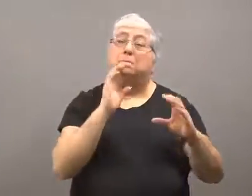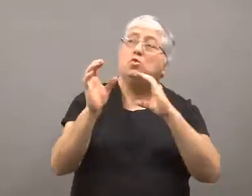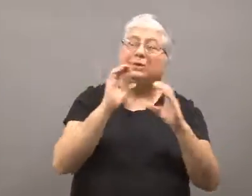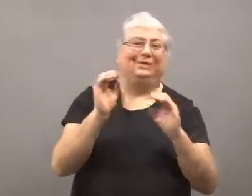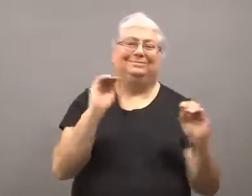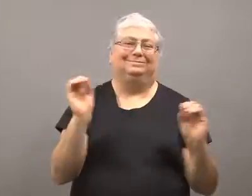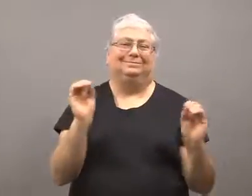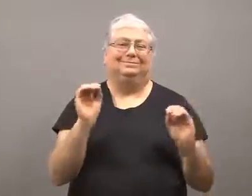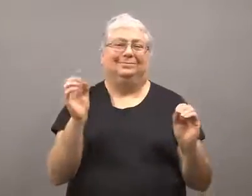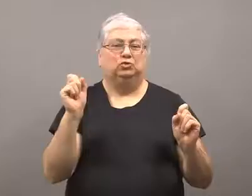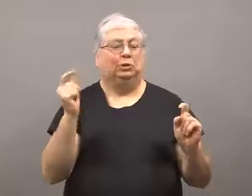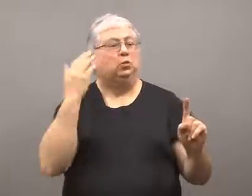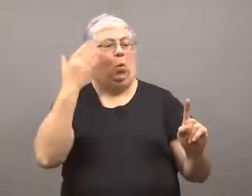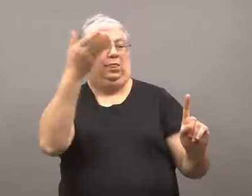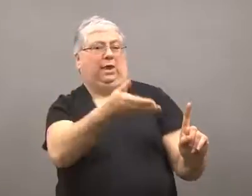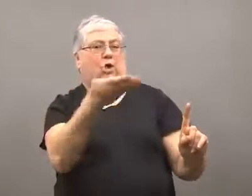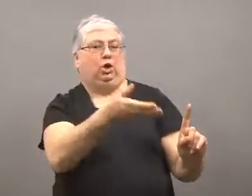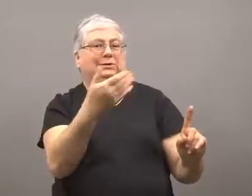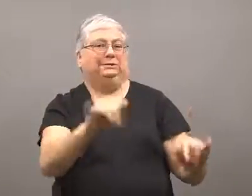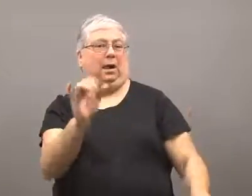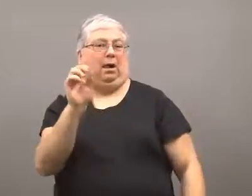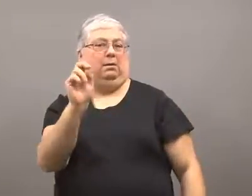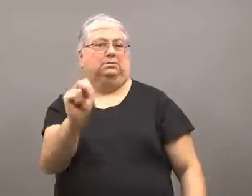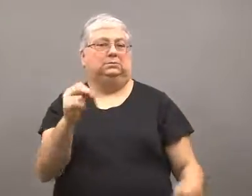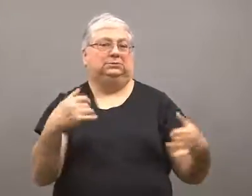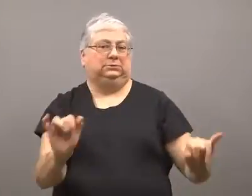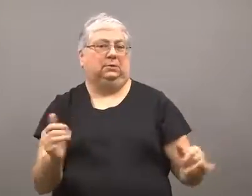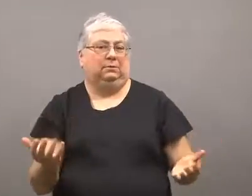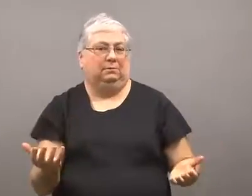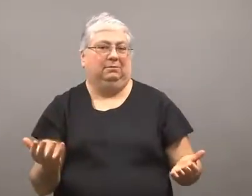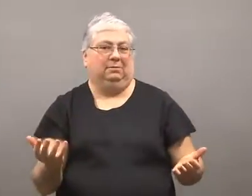There was no communication, just an acknowledgement it was still there.